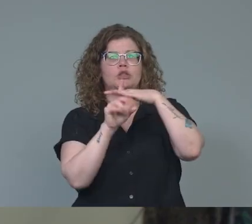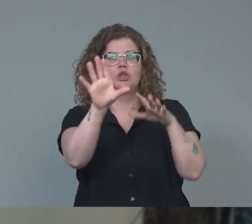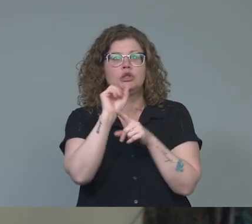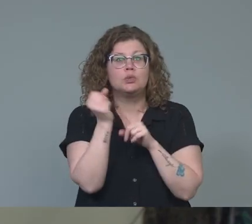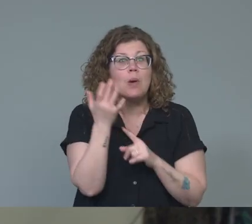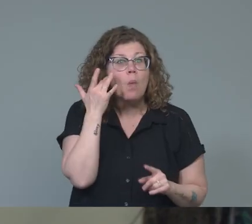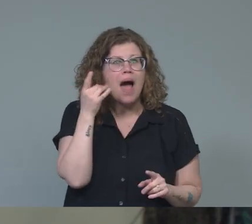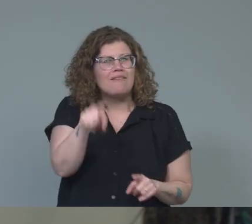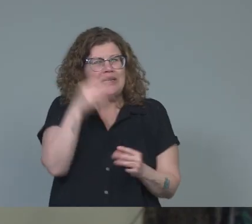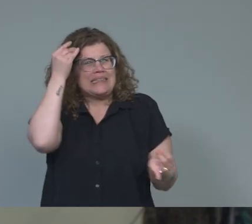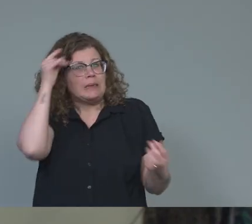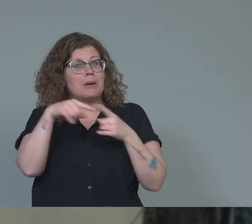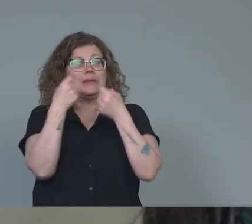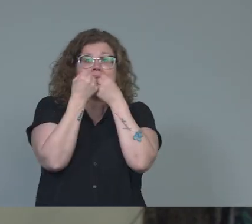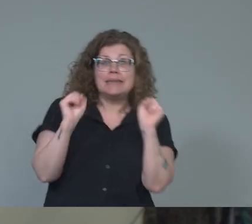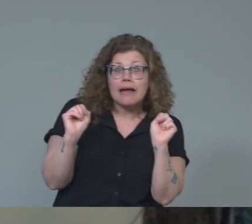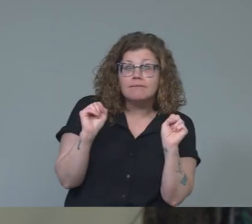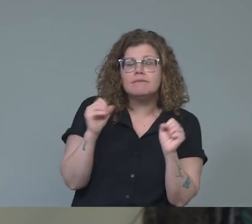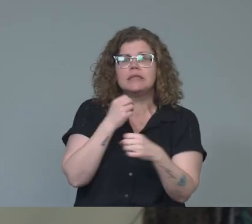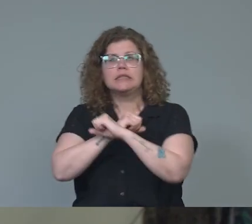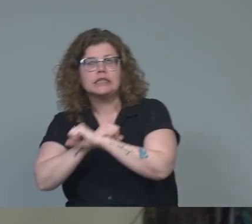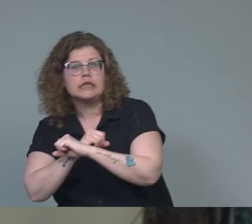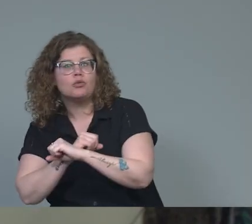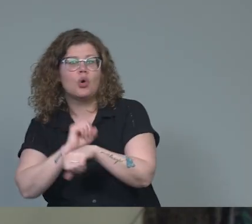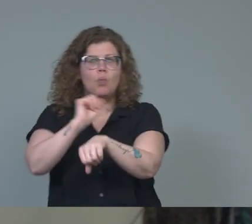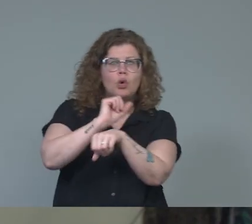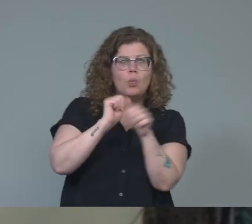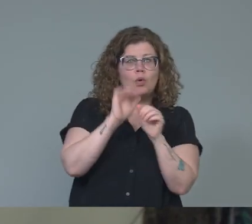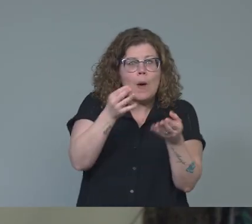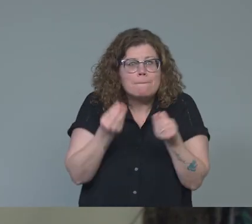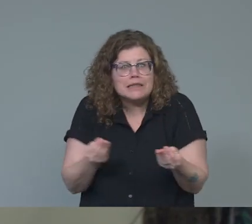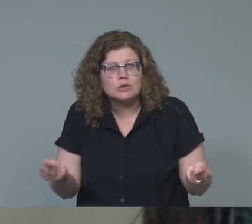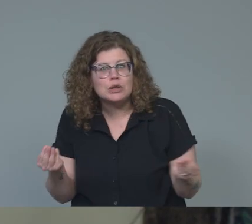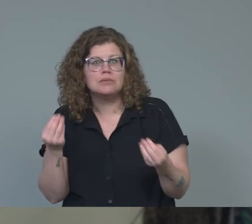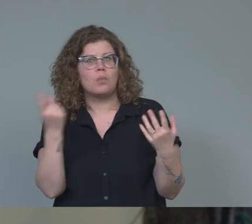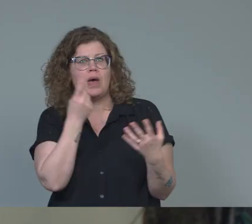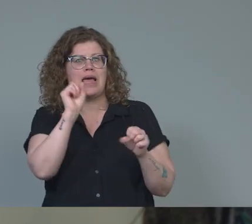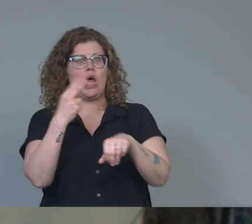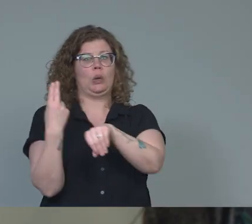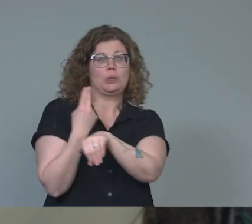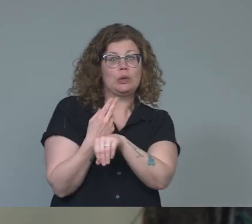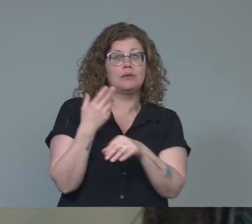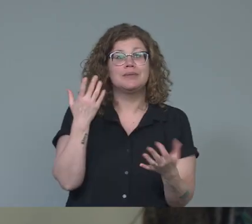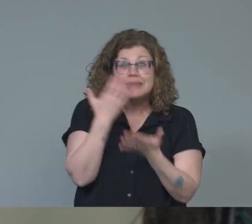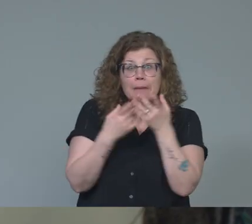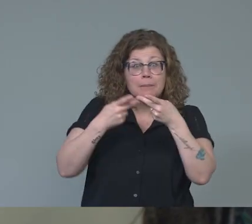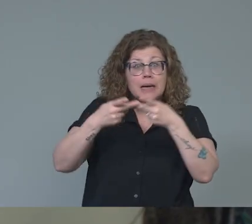you know, the safety and the security and, you know, working with materials that are durable and,